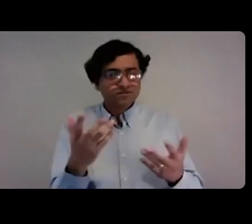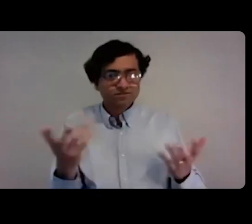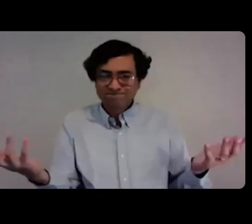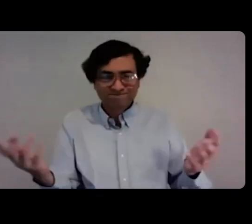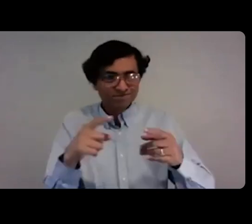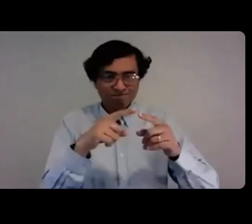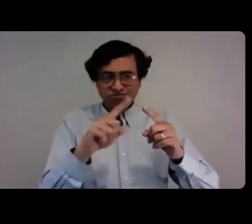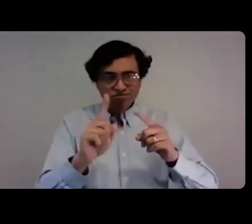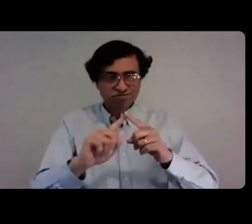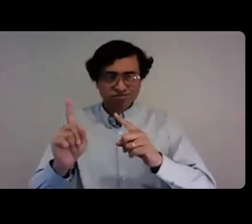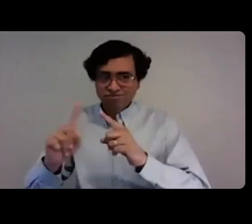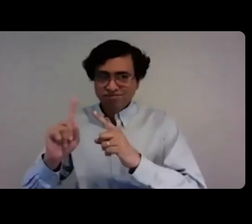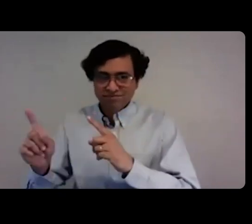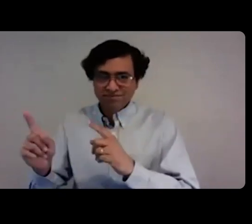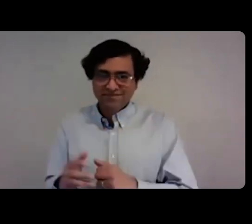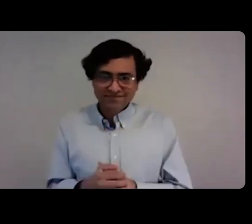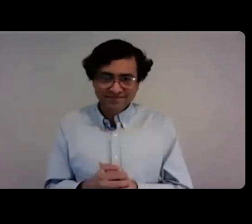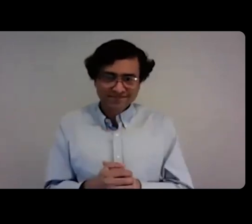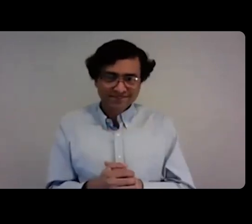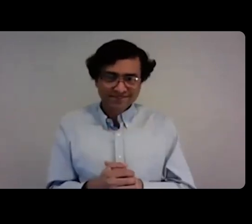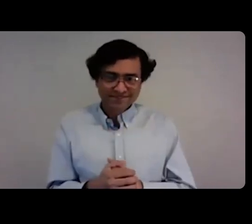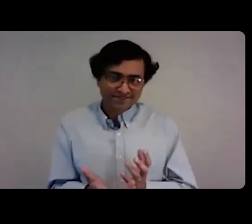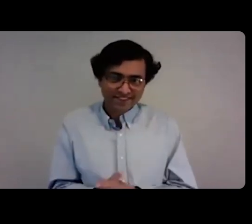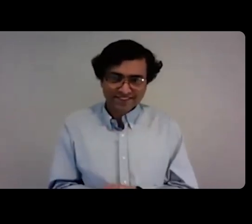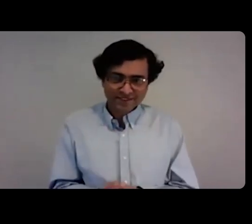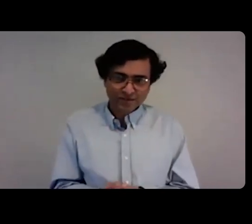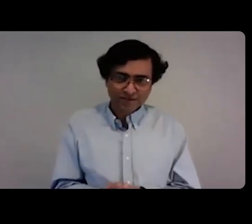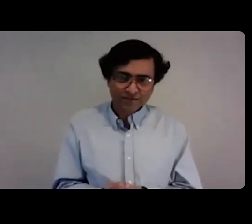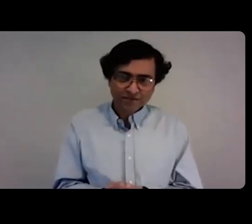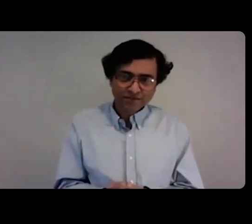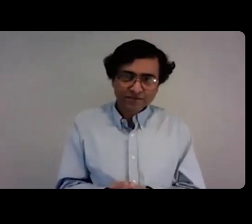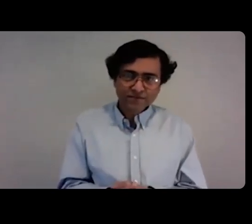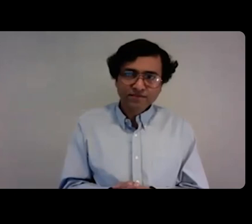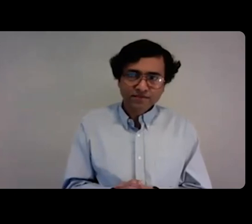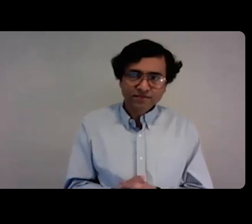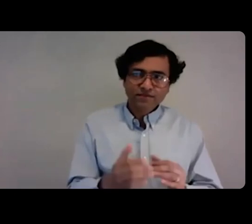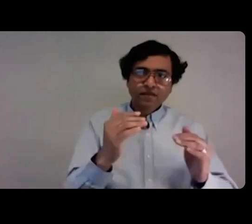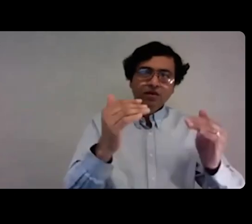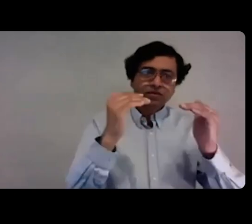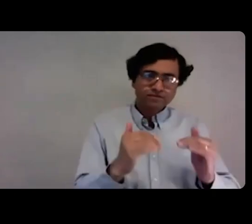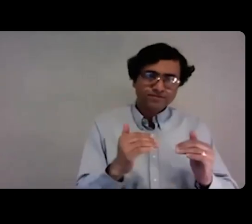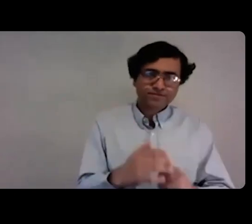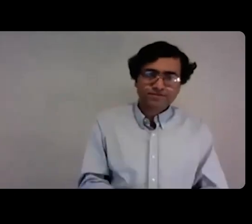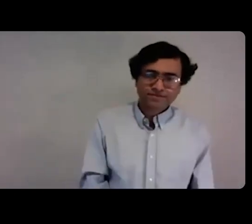It is really all over the map in terms of how people will attempt to be